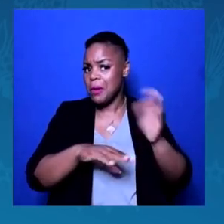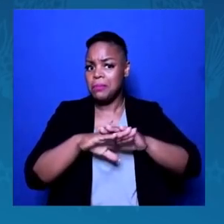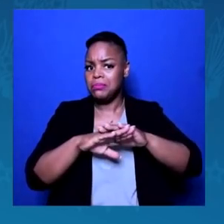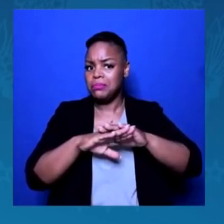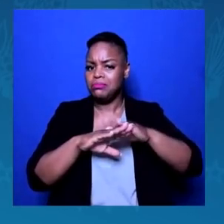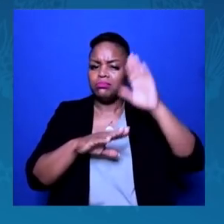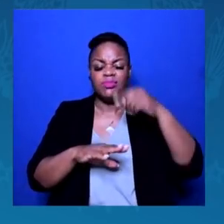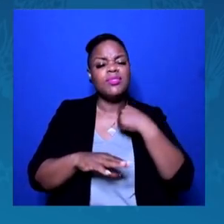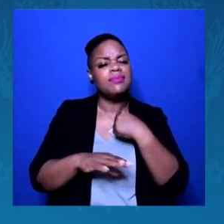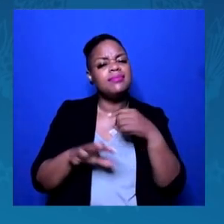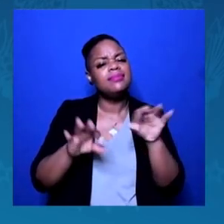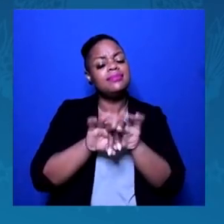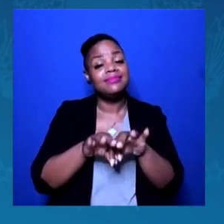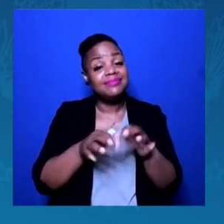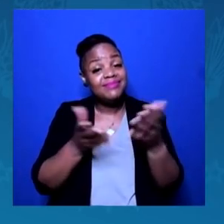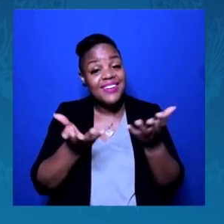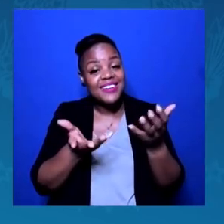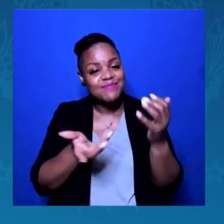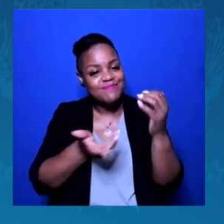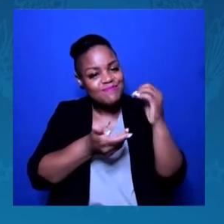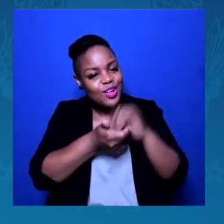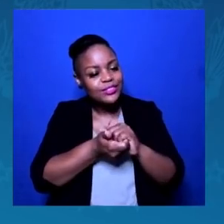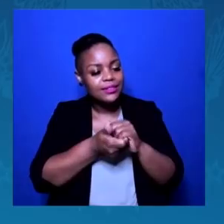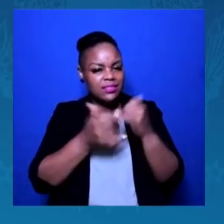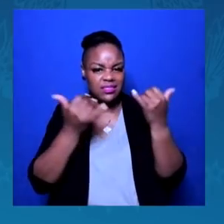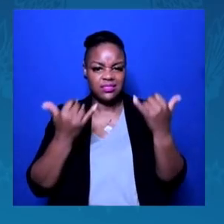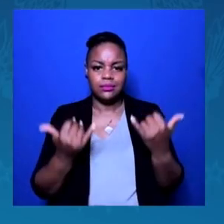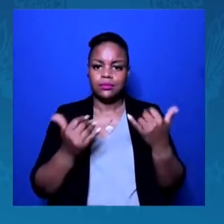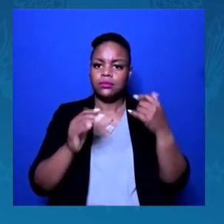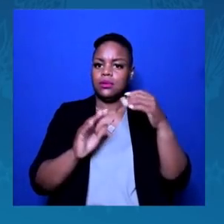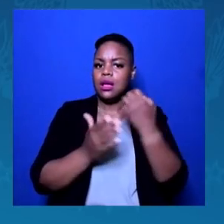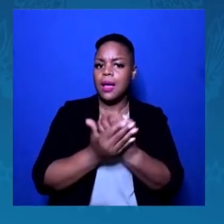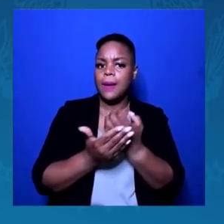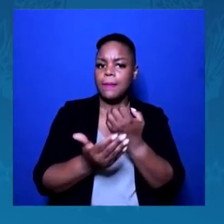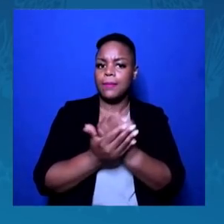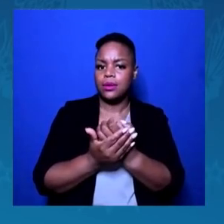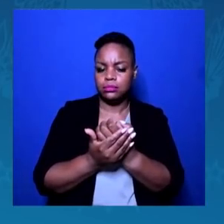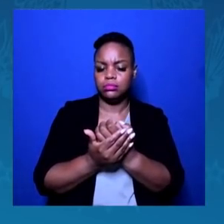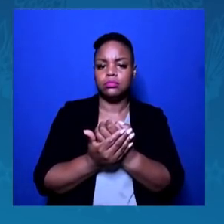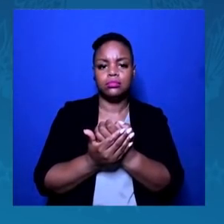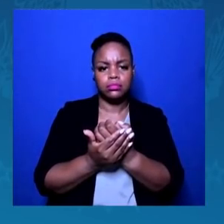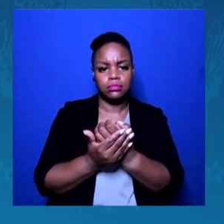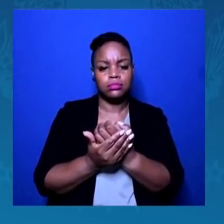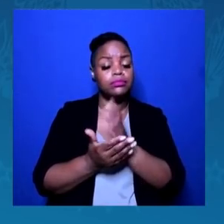For example, during our meetings with the officials and leaders here in Vietnam,